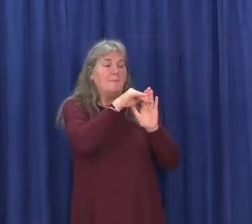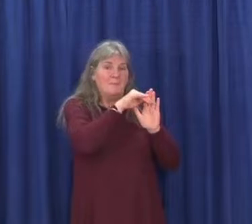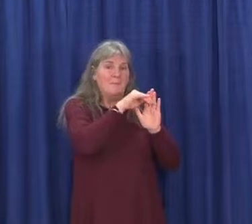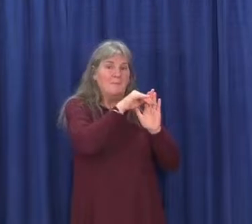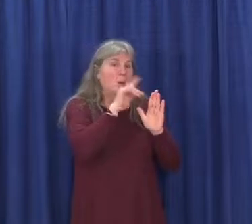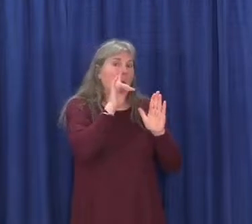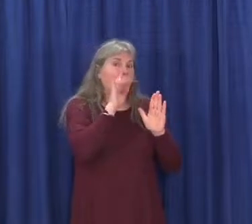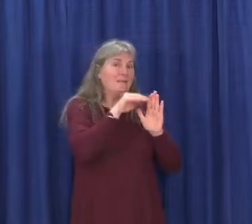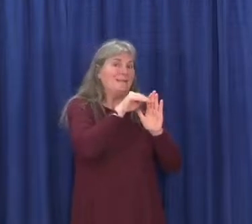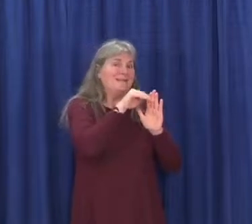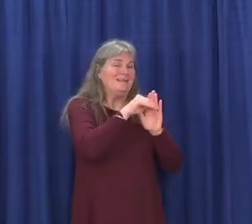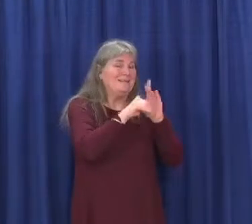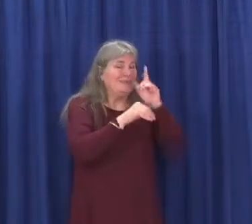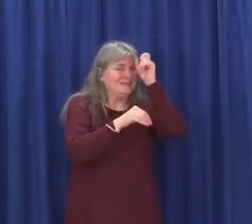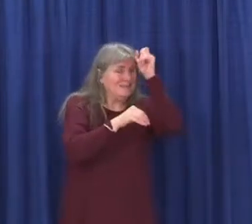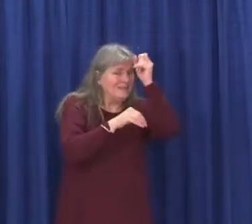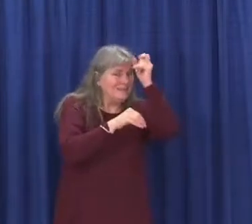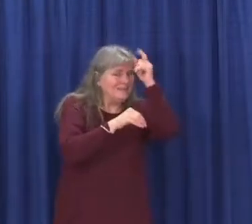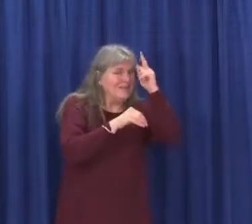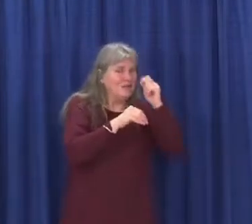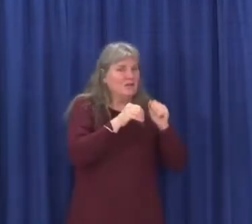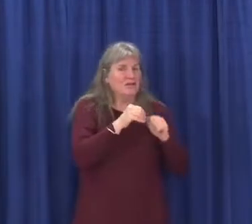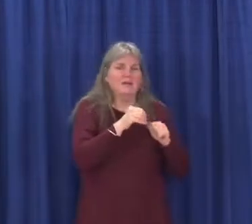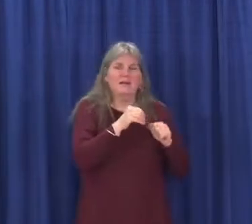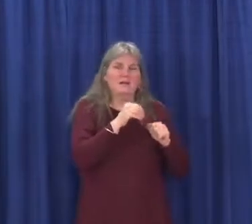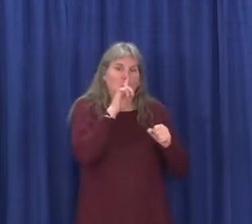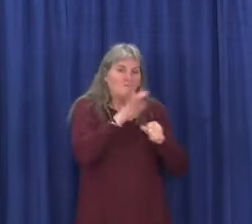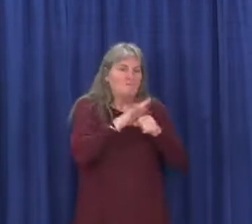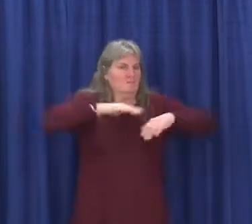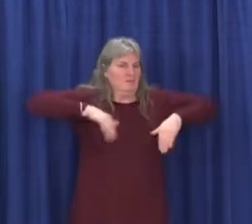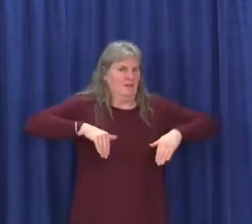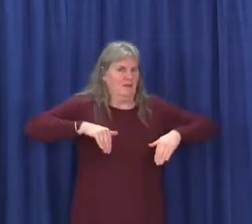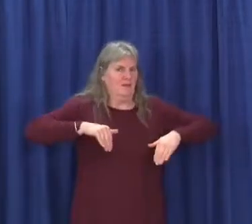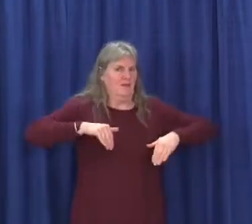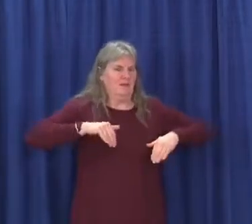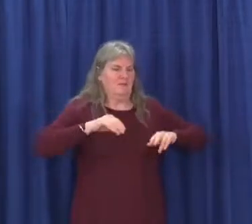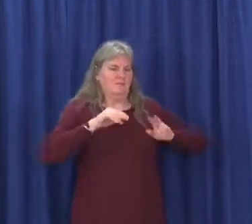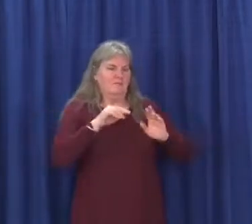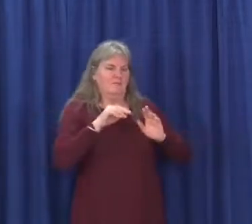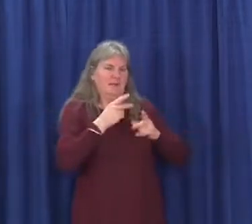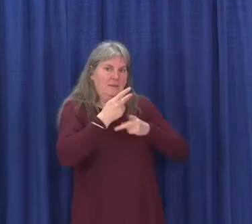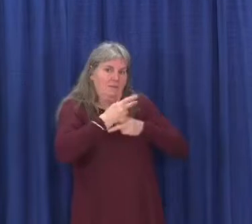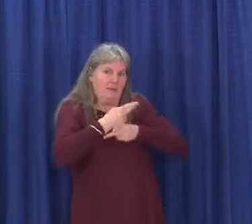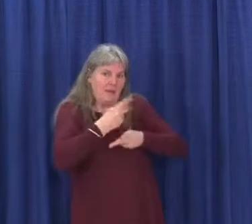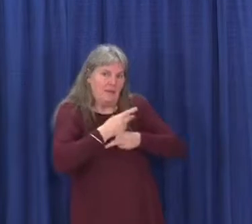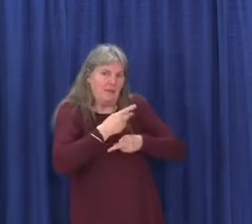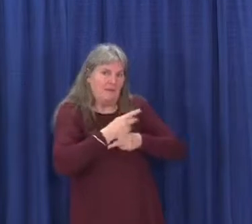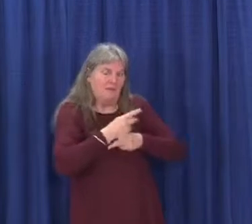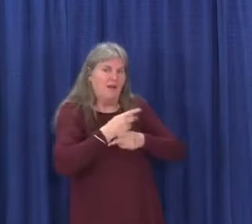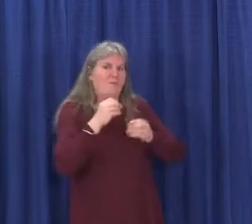I stress that these are early and there's much uncertainty at this time. And we need a bit more time to watch the trends to be